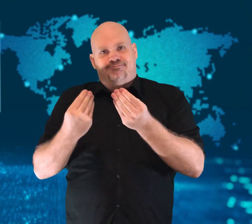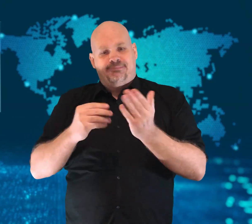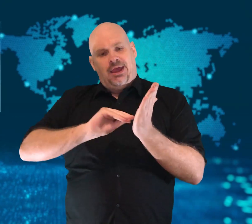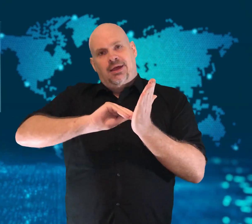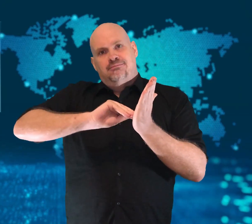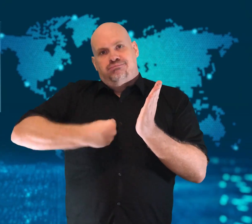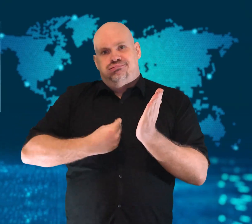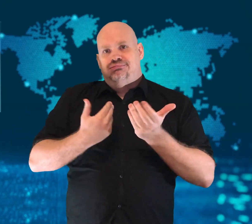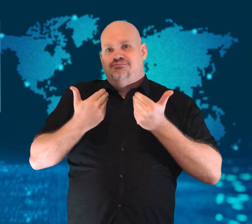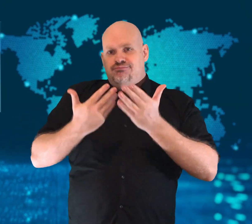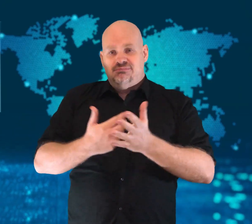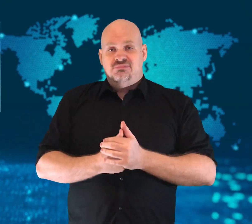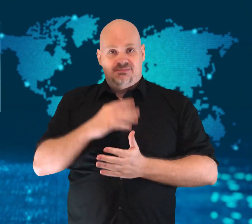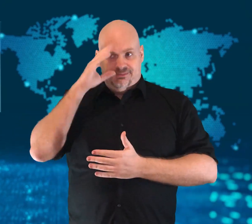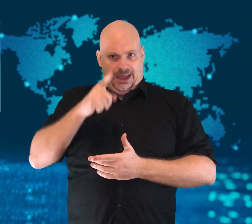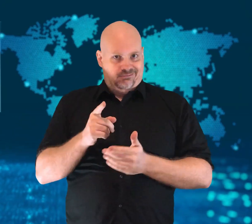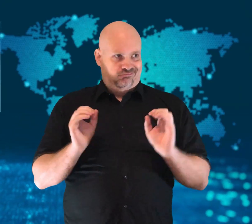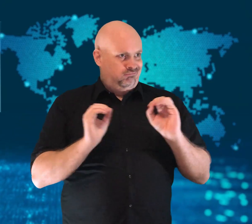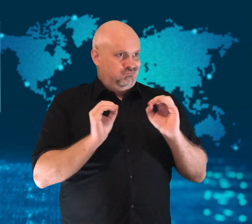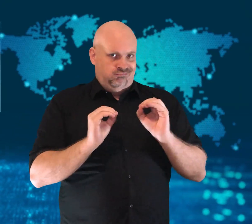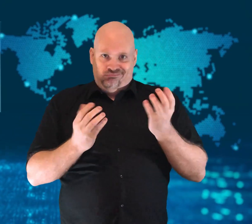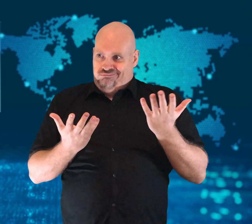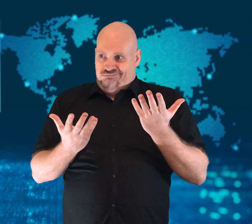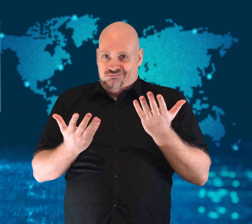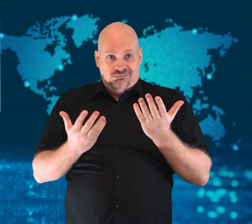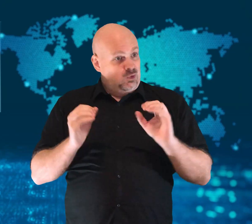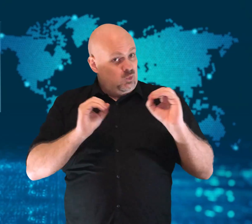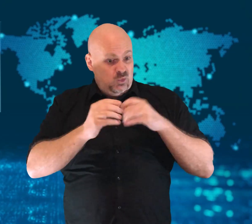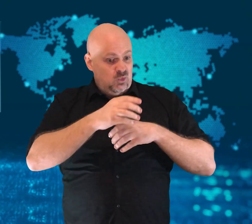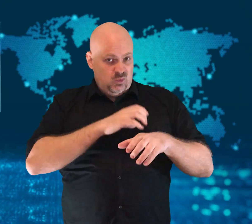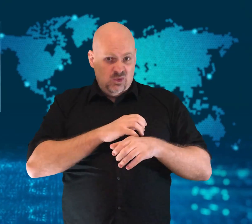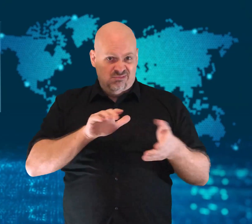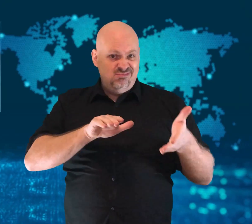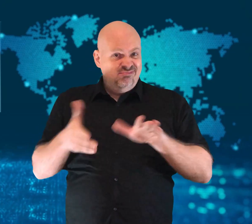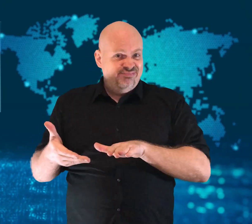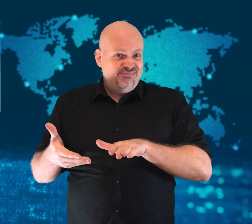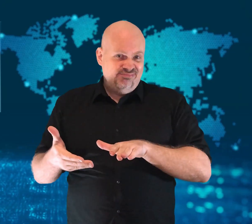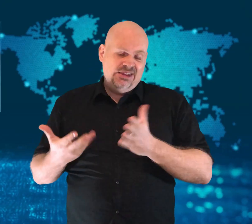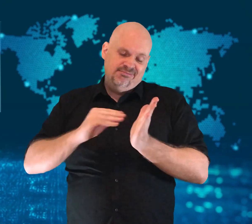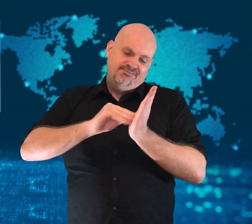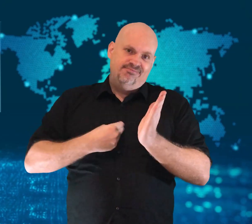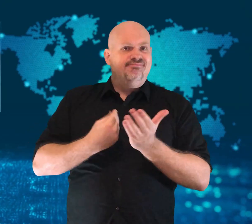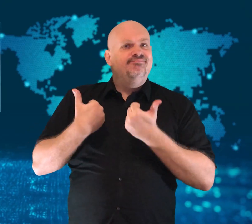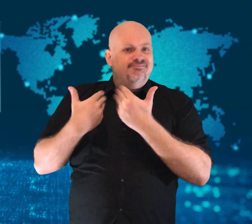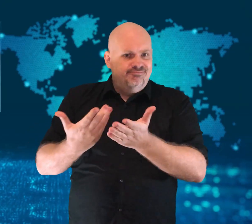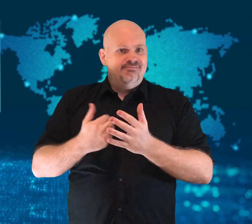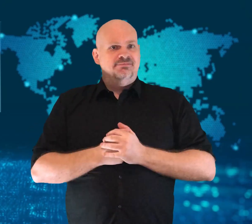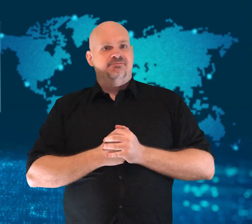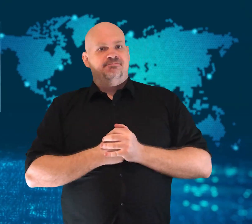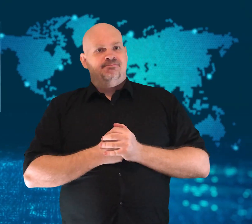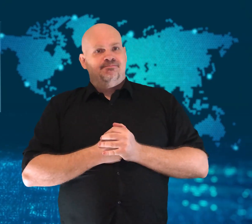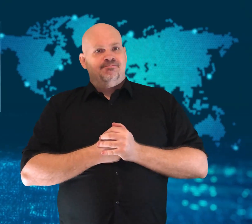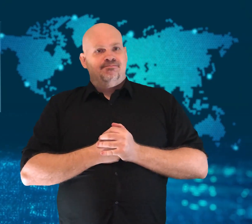In other words, Bennett had no other choices.